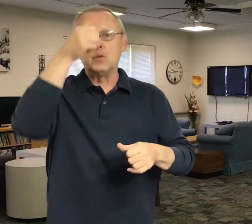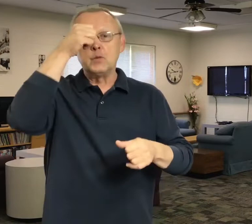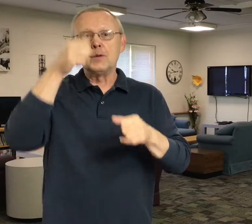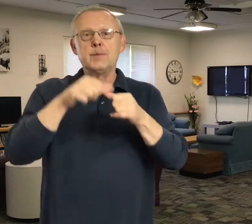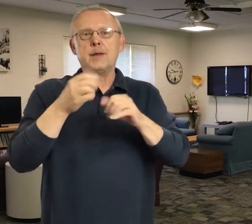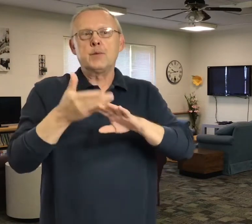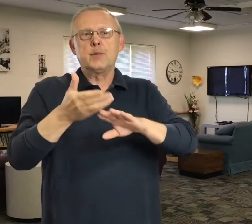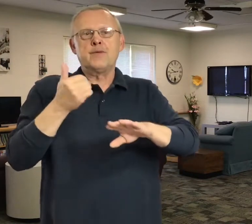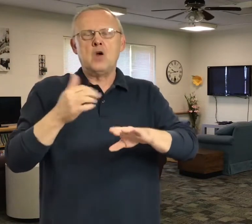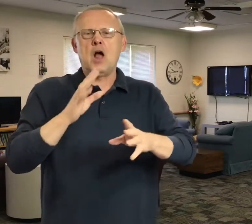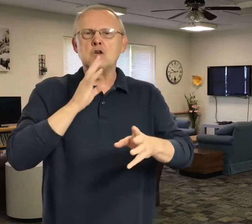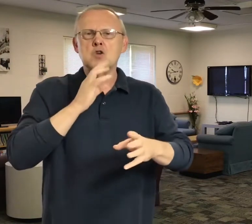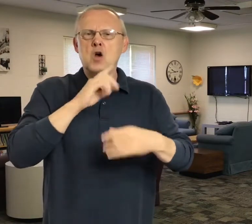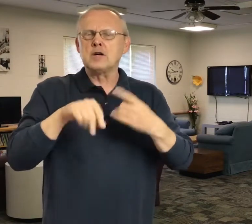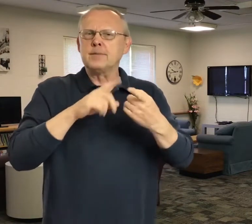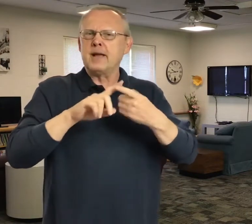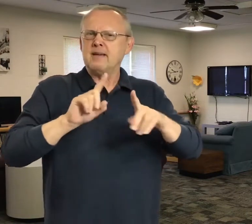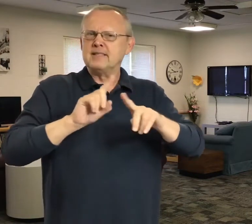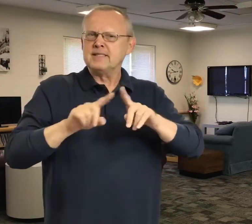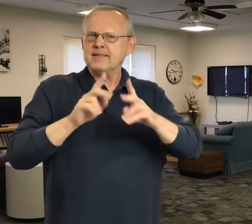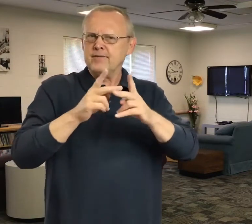as well as a little bit of history.